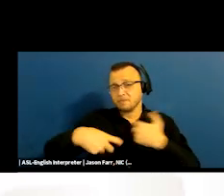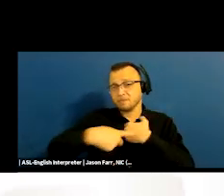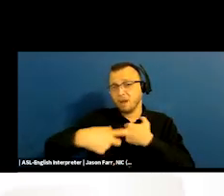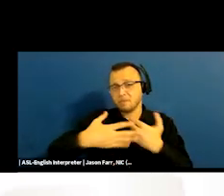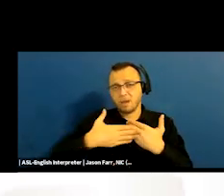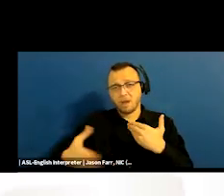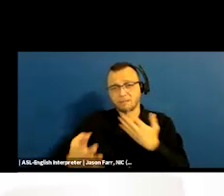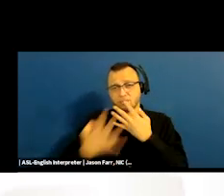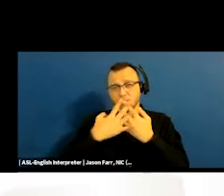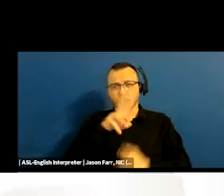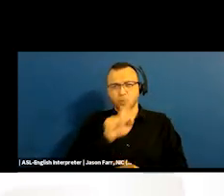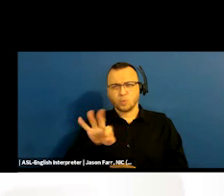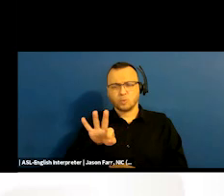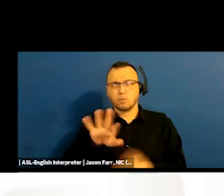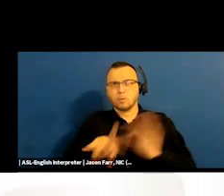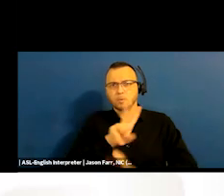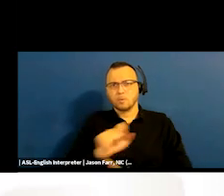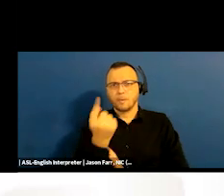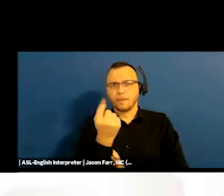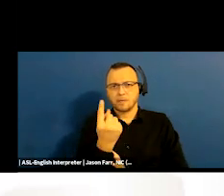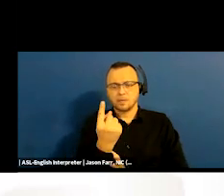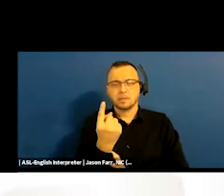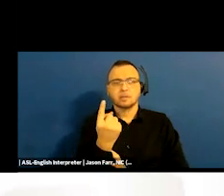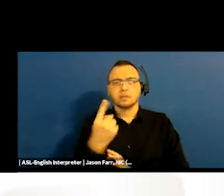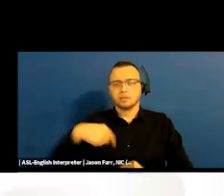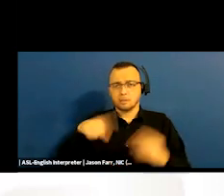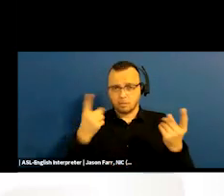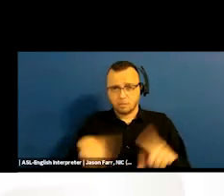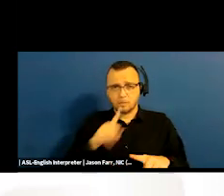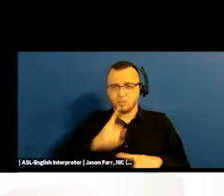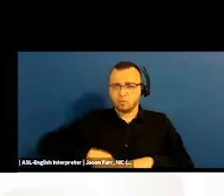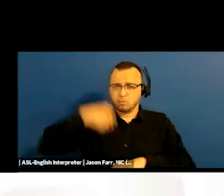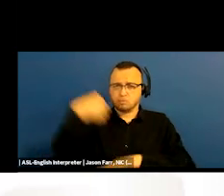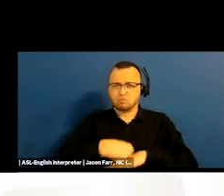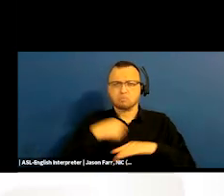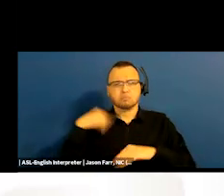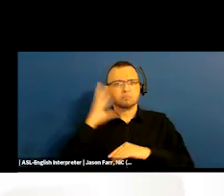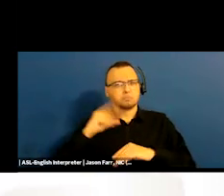where I was heavily medicated on multiple anti-psychotics. I was drooling and just all these things.